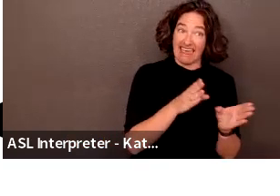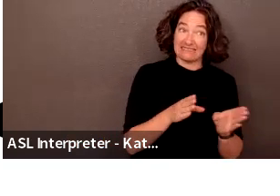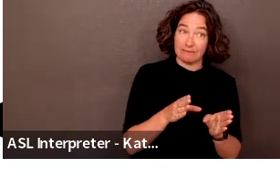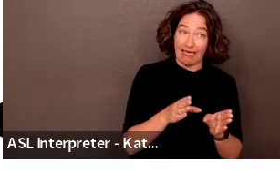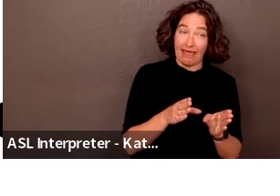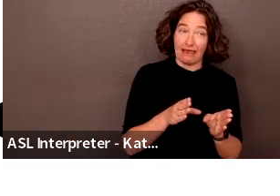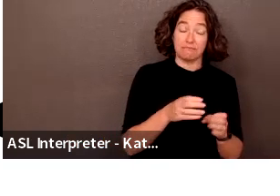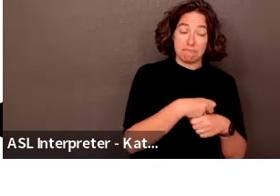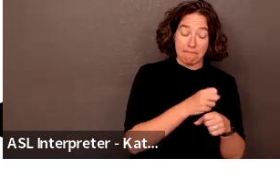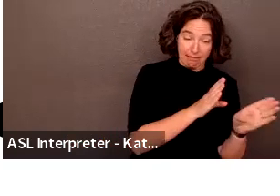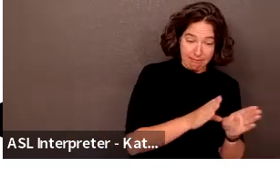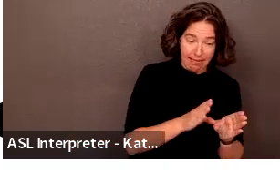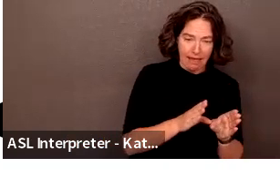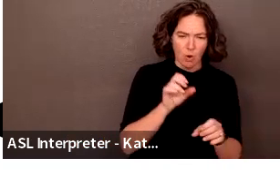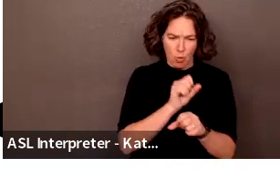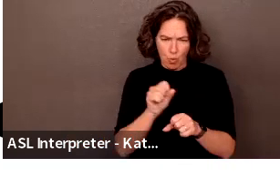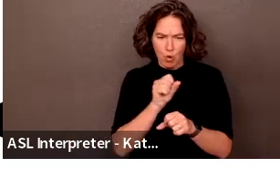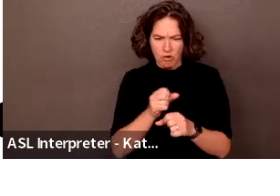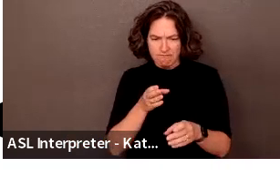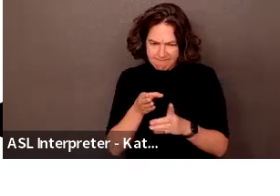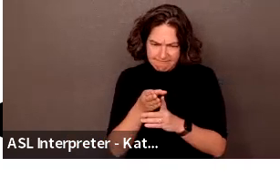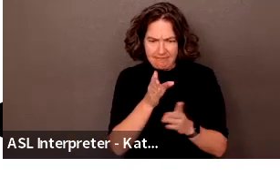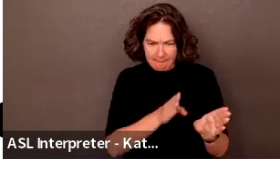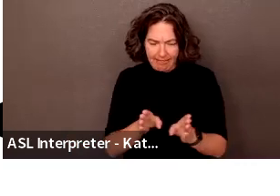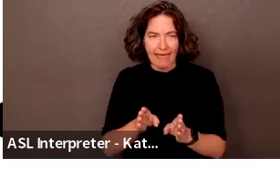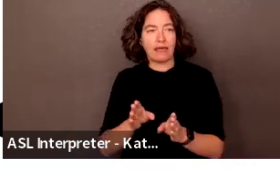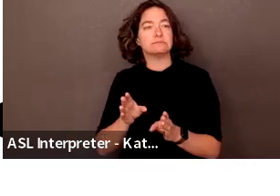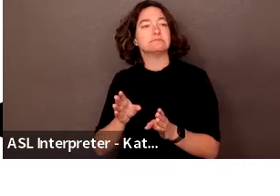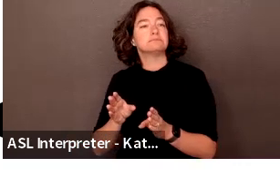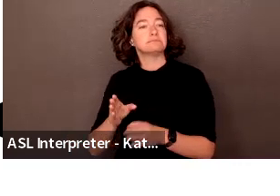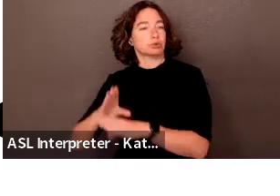haven't started it, maybe that's what your plan's going to be. Then you'll